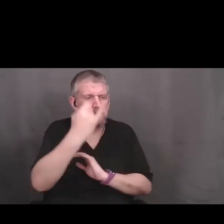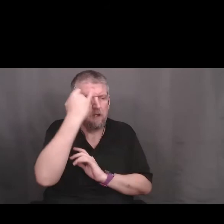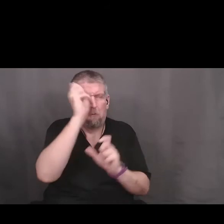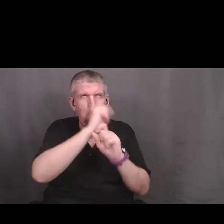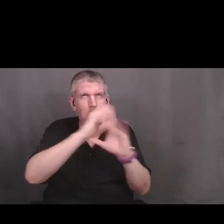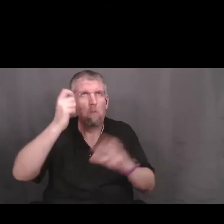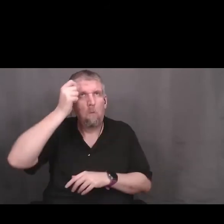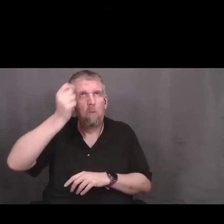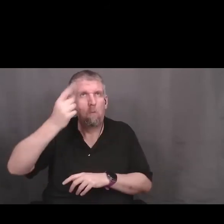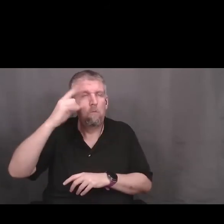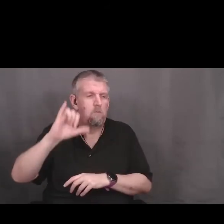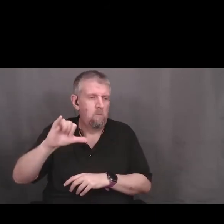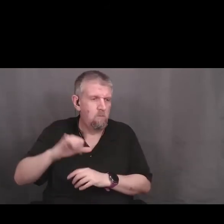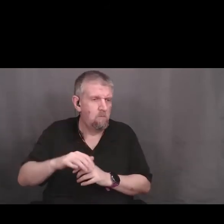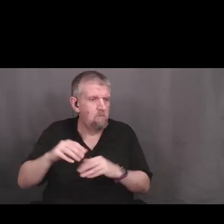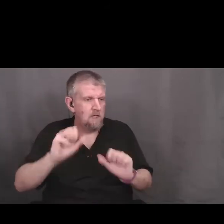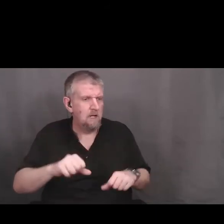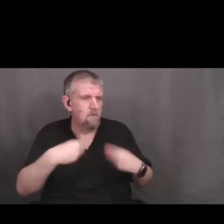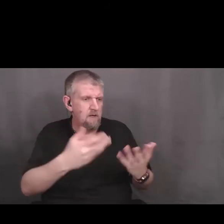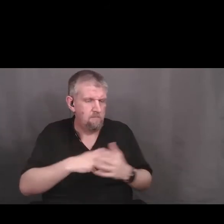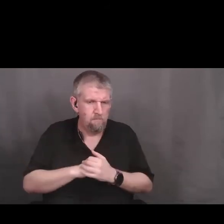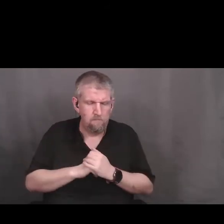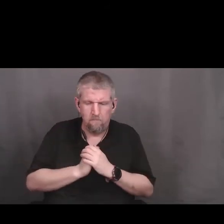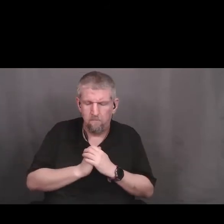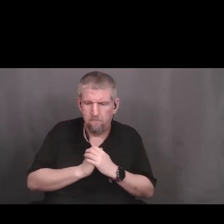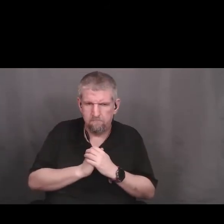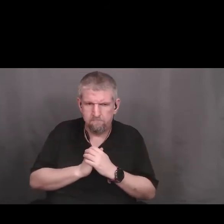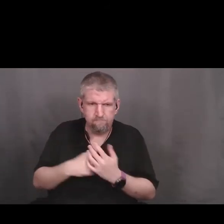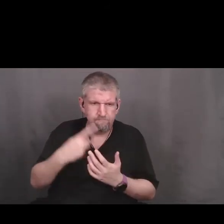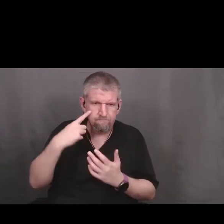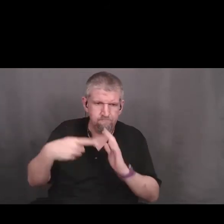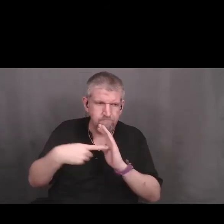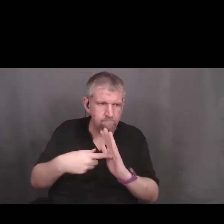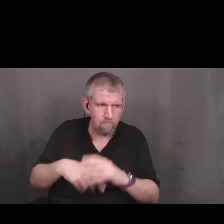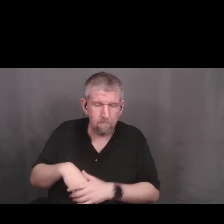that they're able to provide. So, for example, they can provide assessments